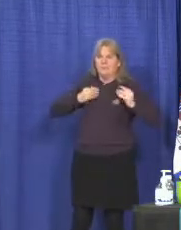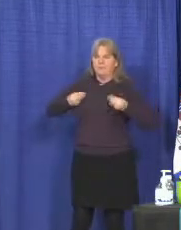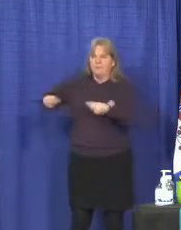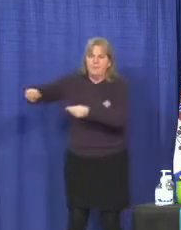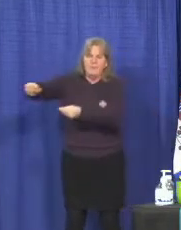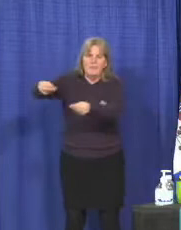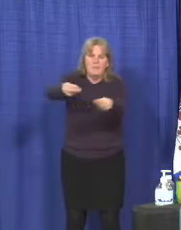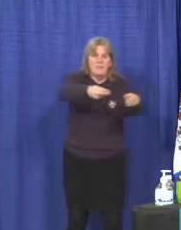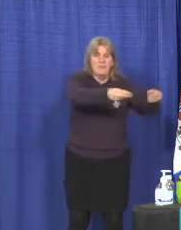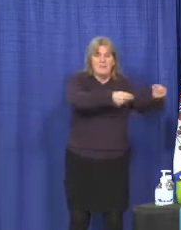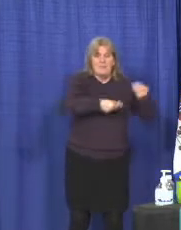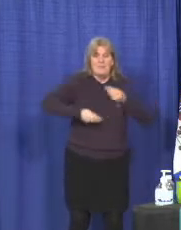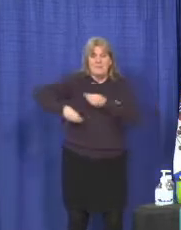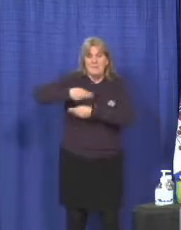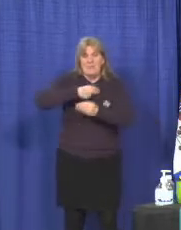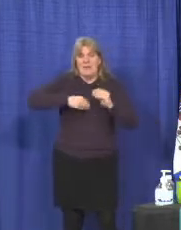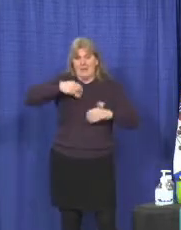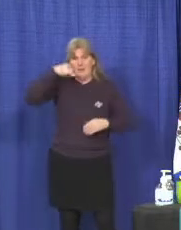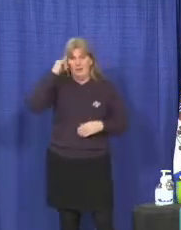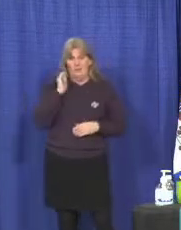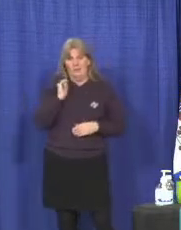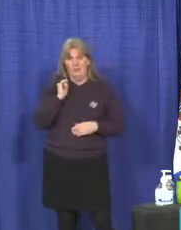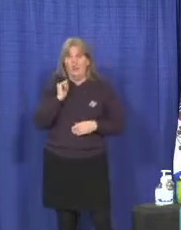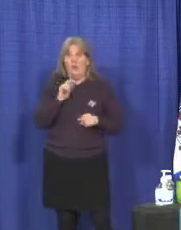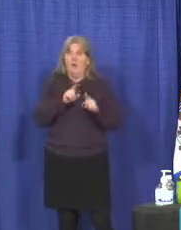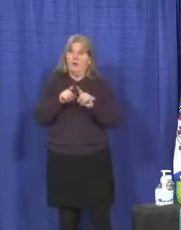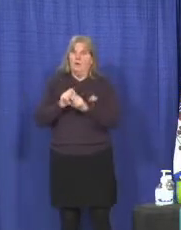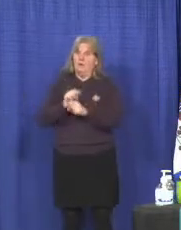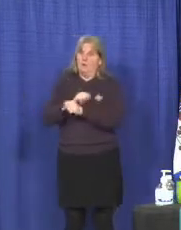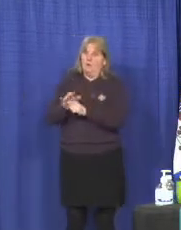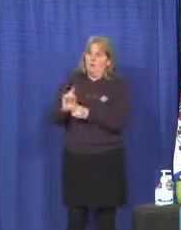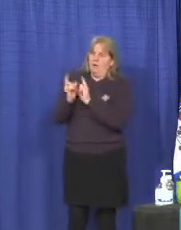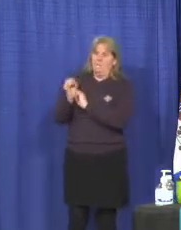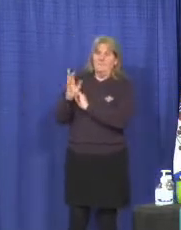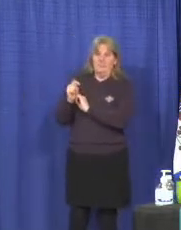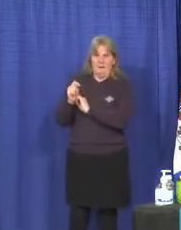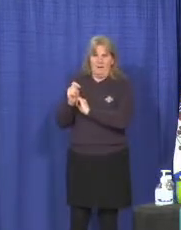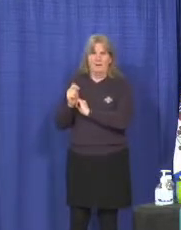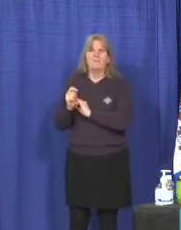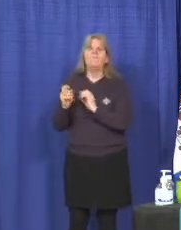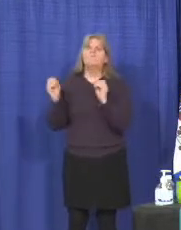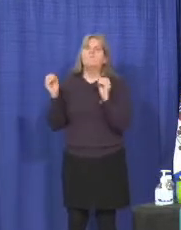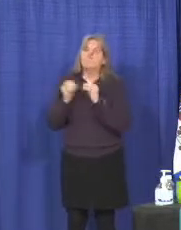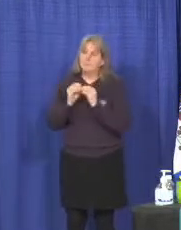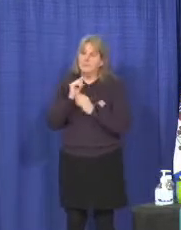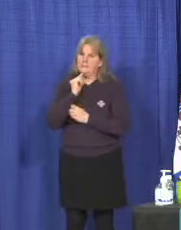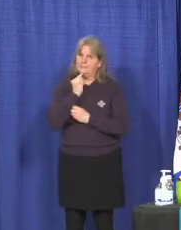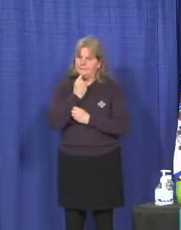And with variants, that threat is more pressing because of the